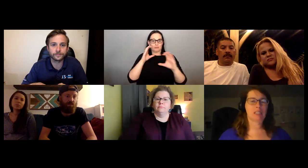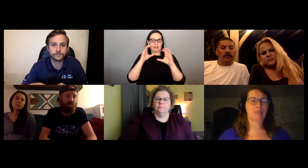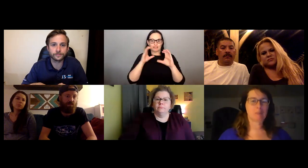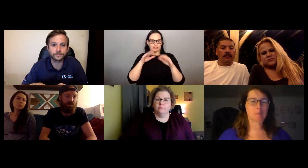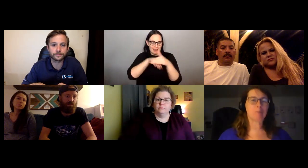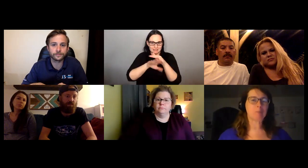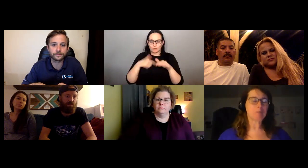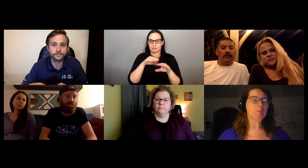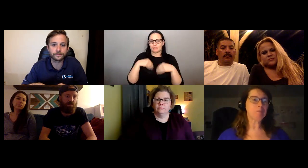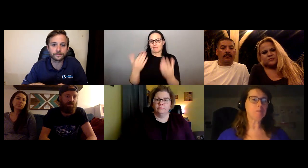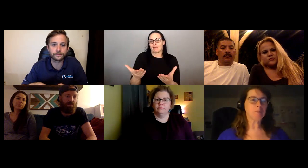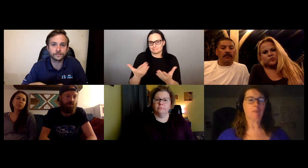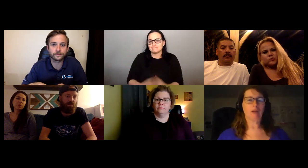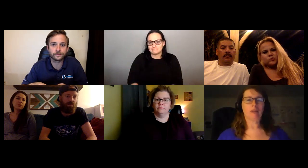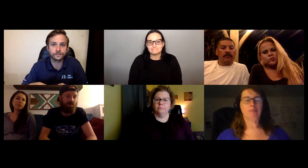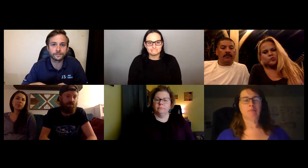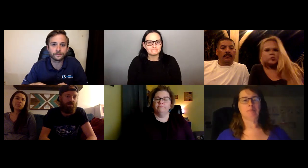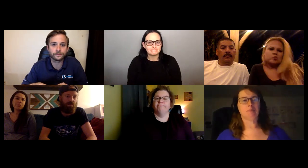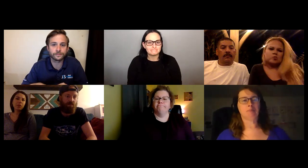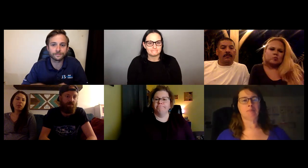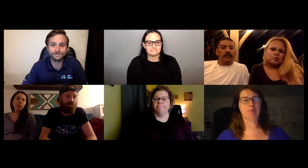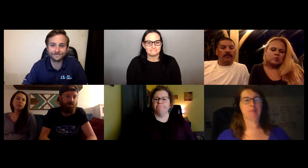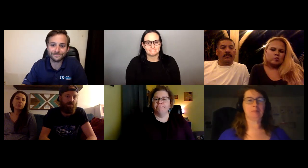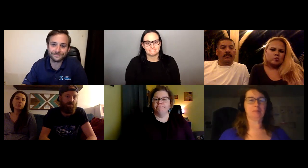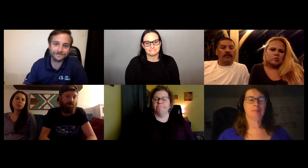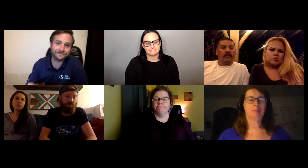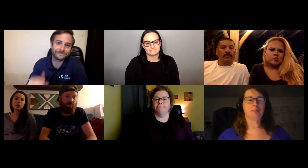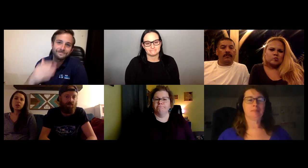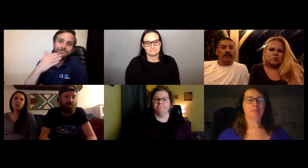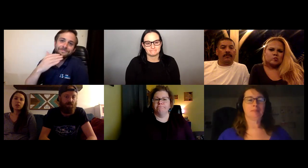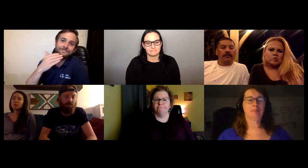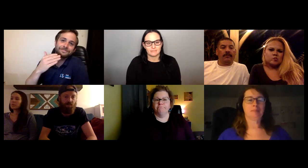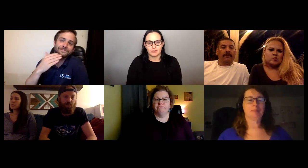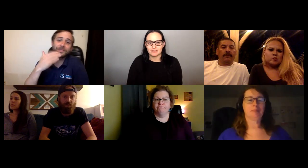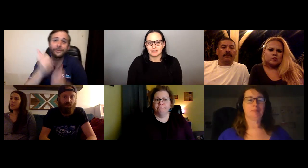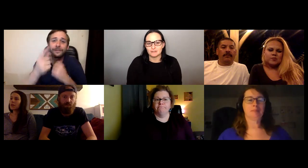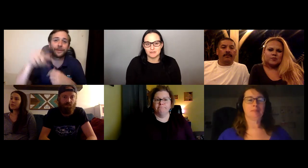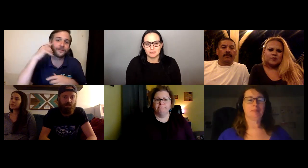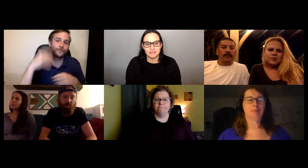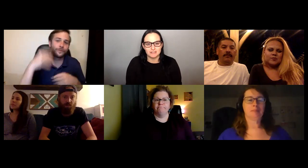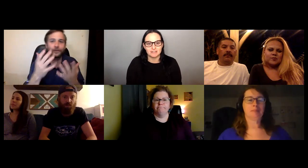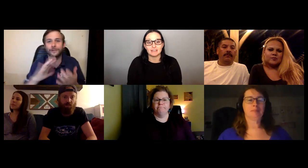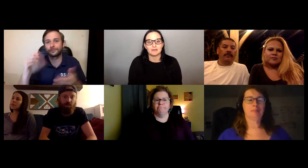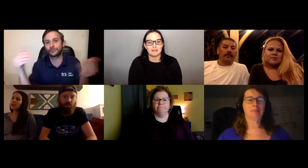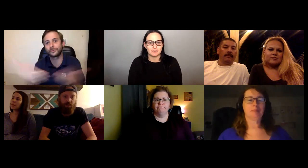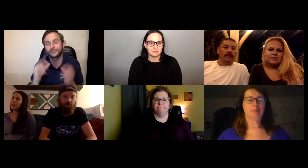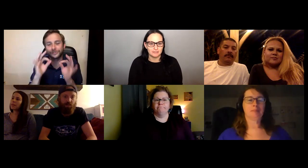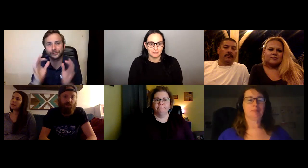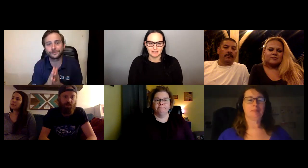give her